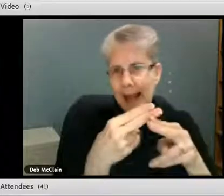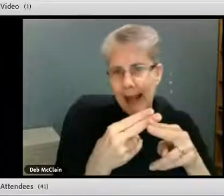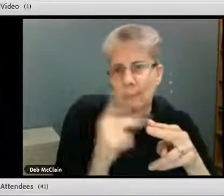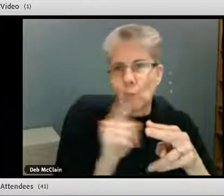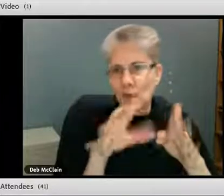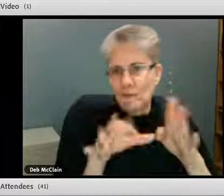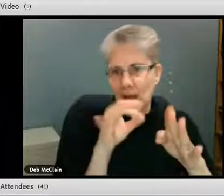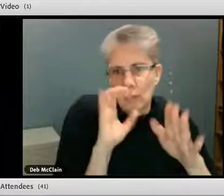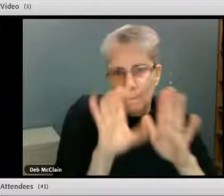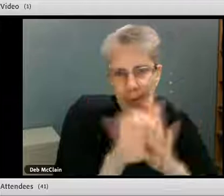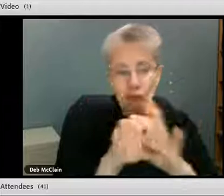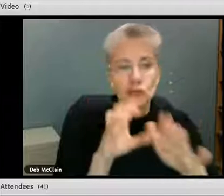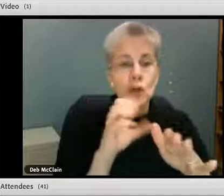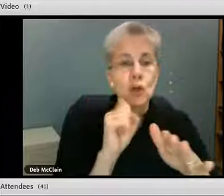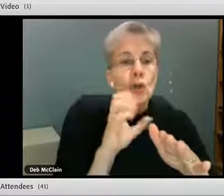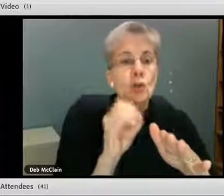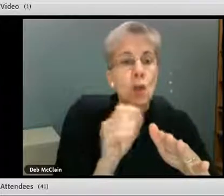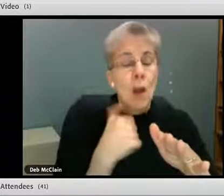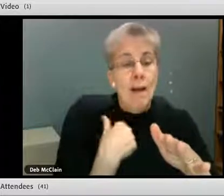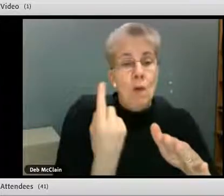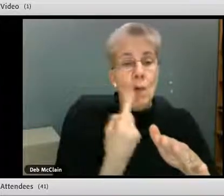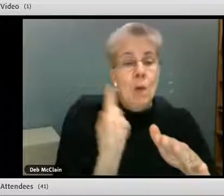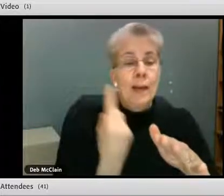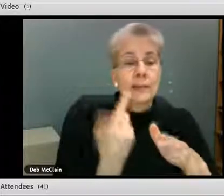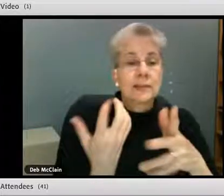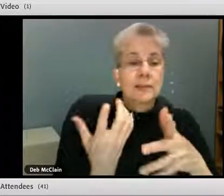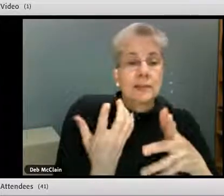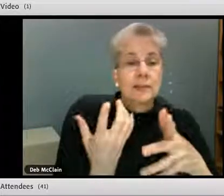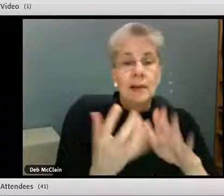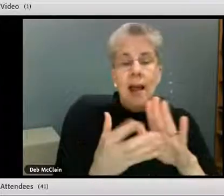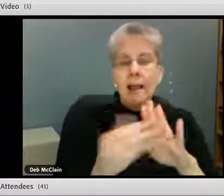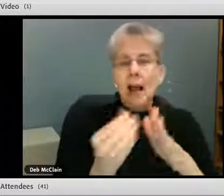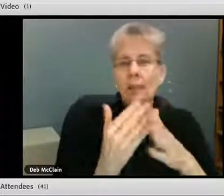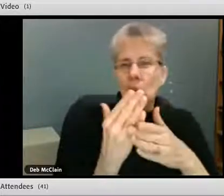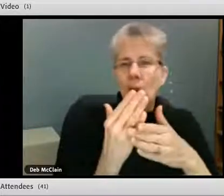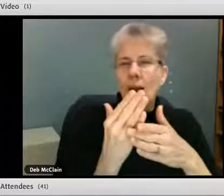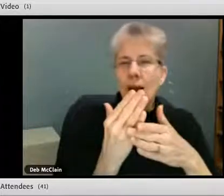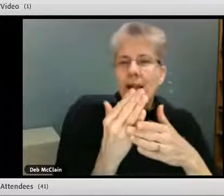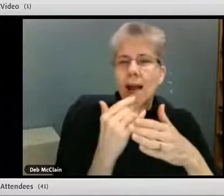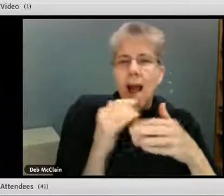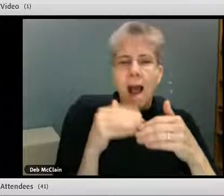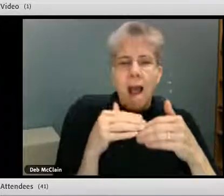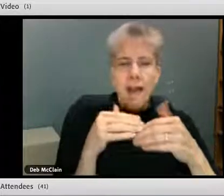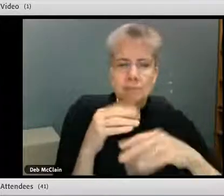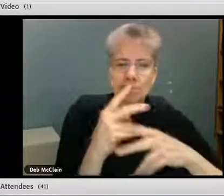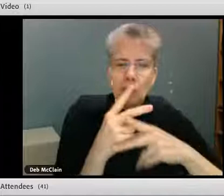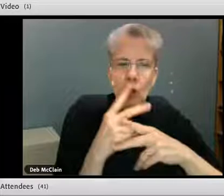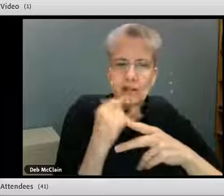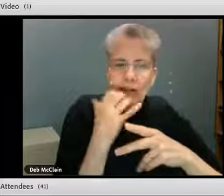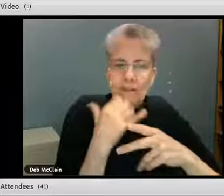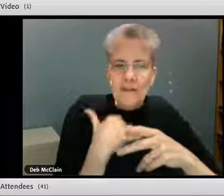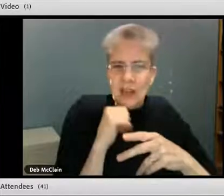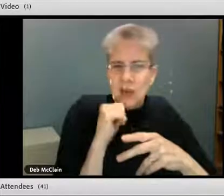And I always would copyright, edge on the side of caution if I feel like it's not maybe right,